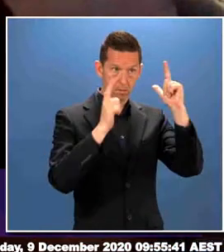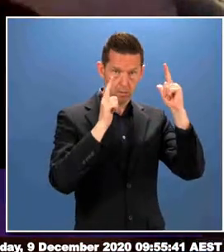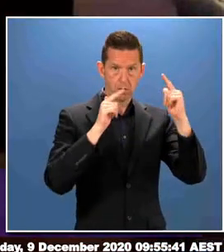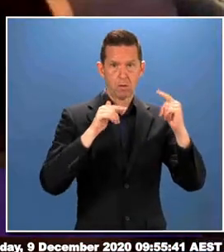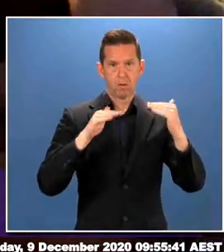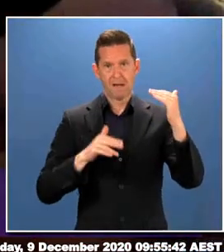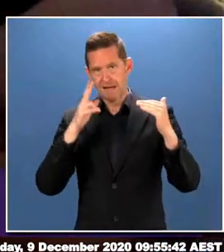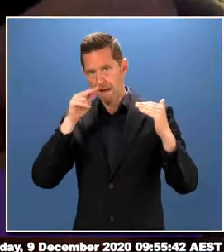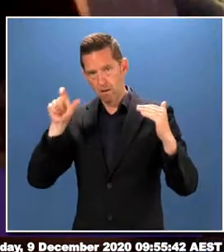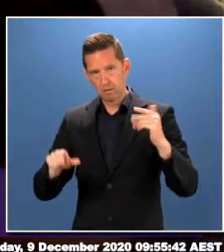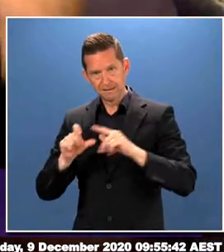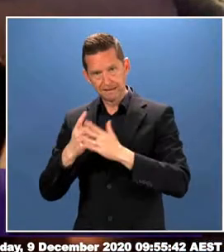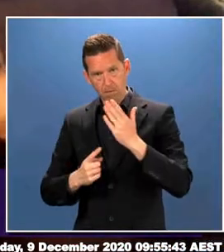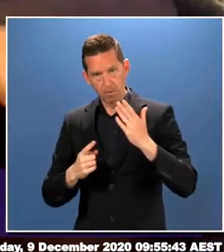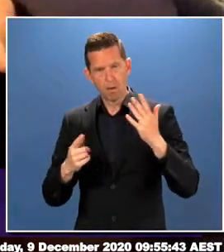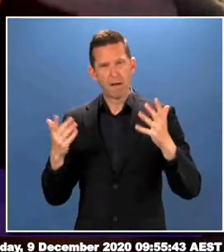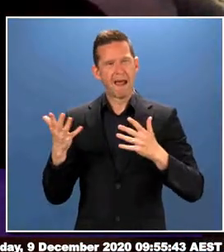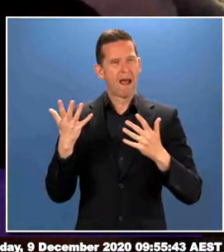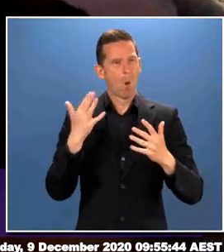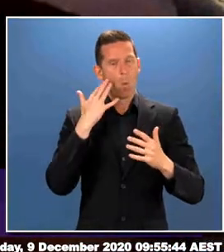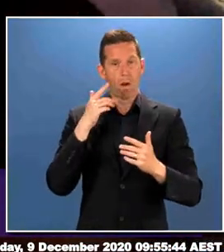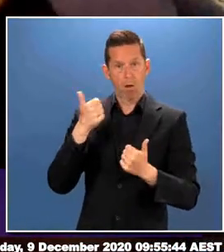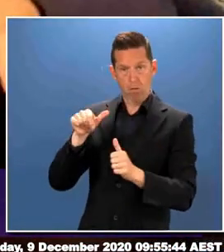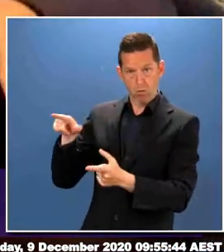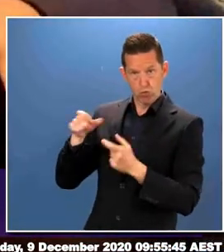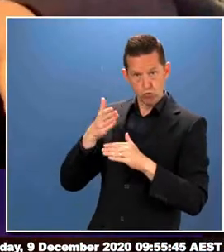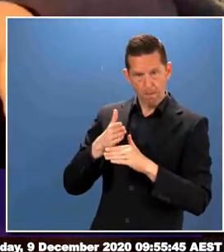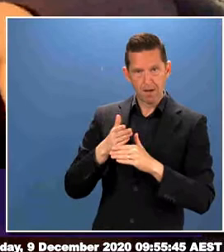There is always an element of power differential.